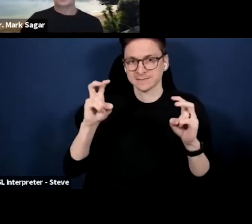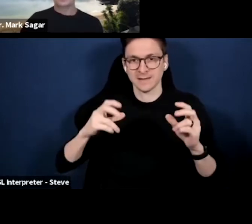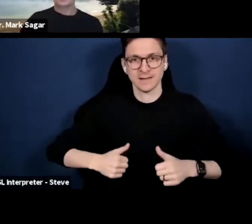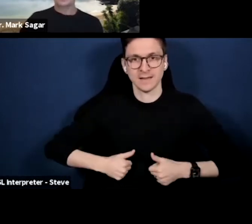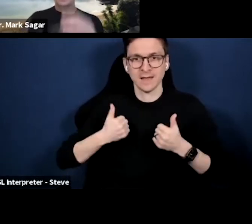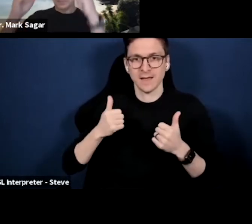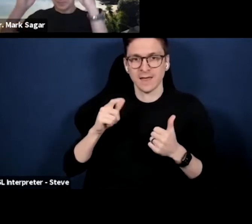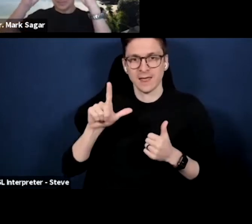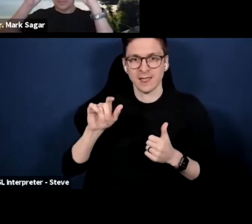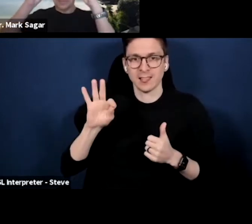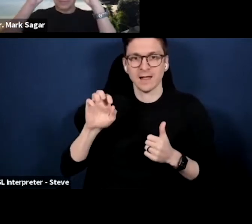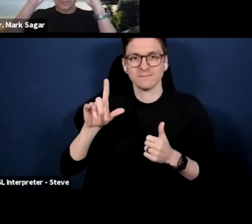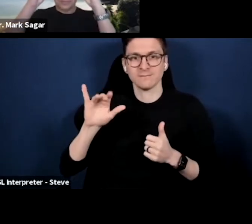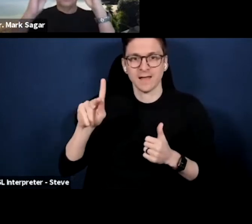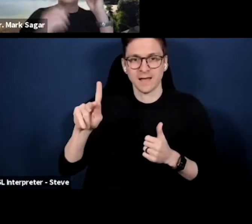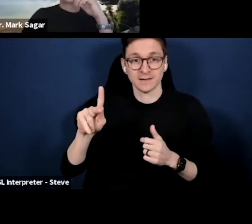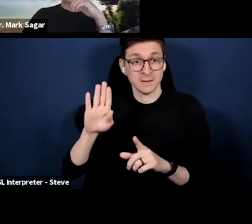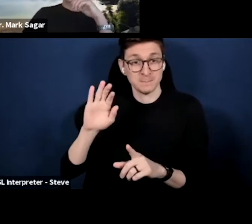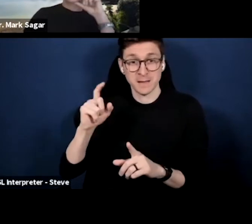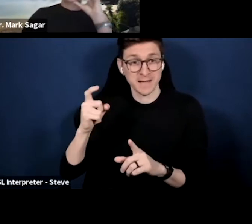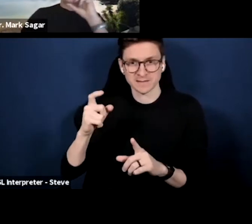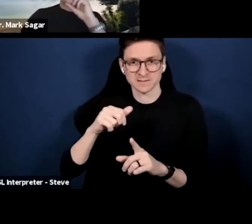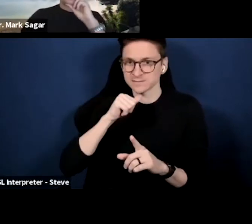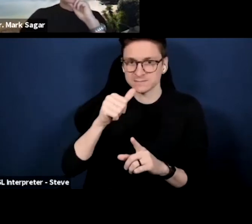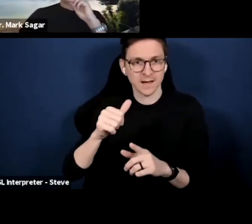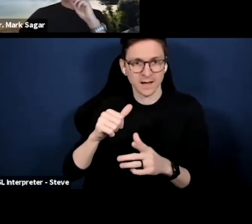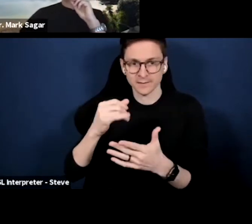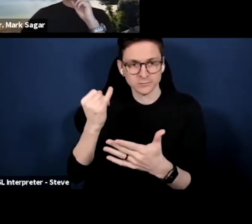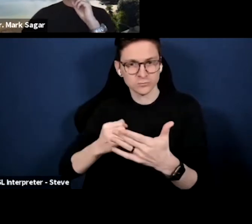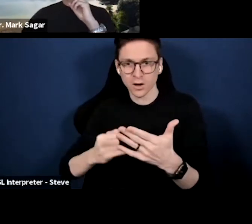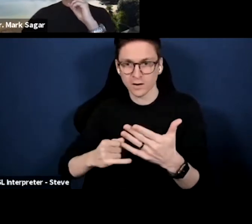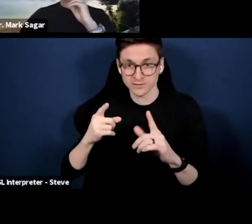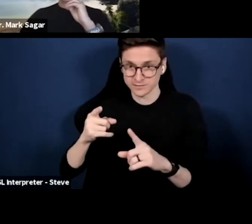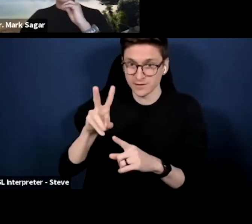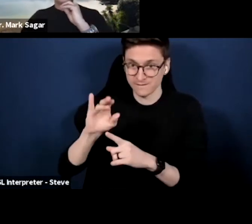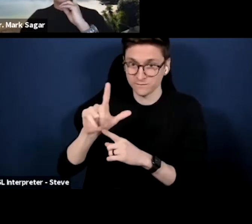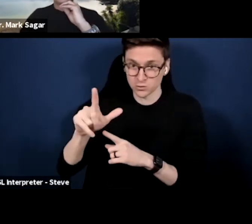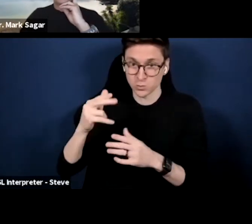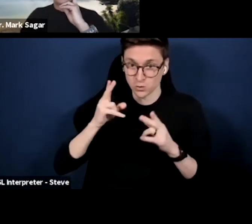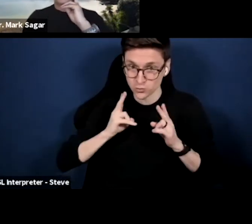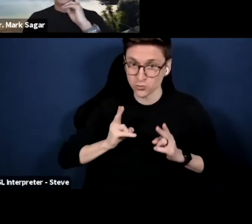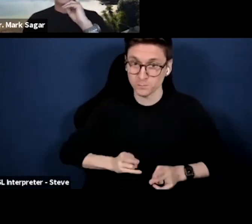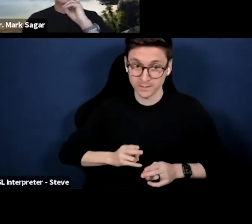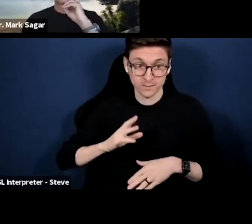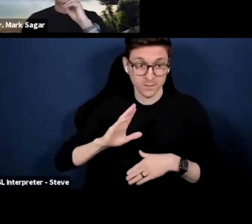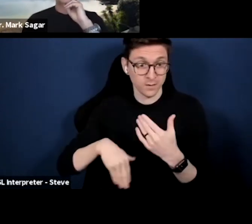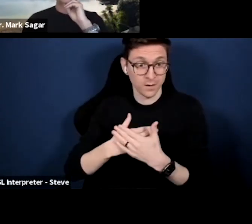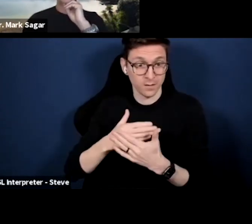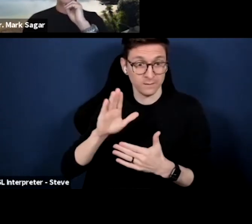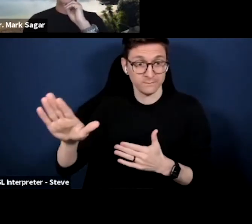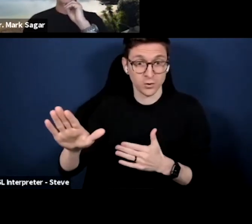an animation she's a virtual human and all of the behaviors are generated by neural networks she